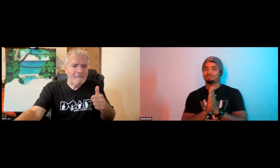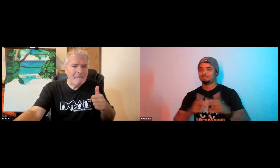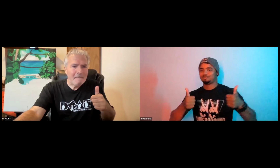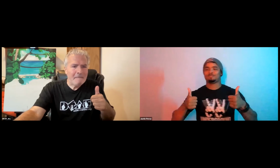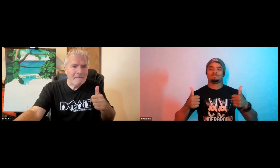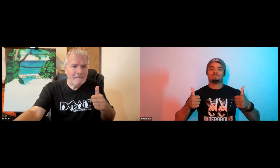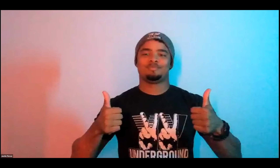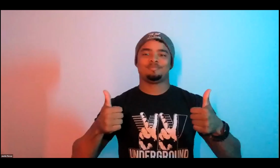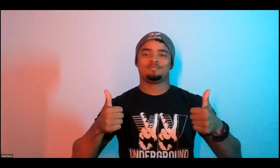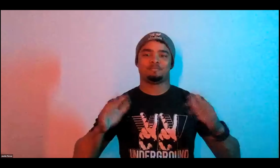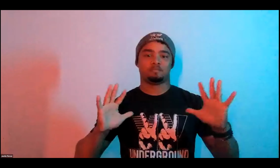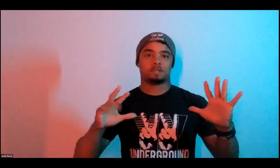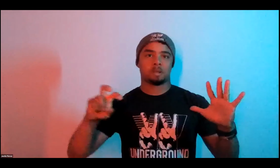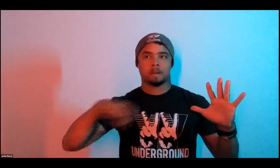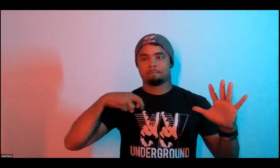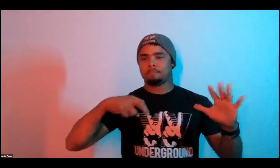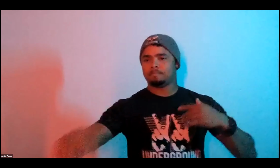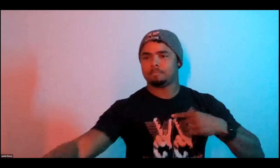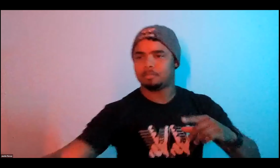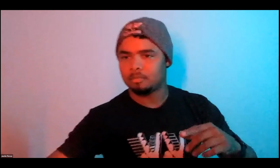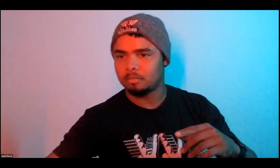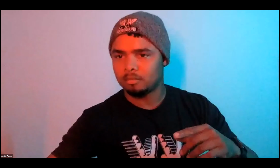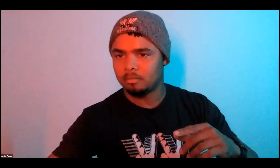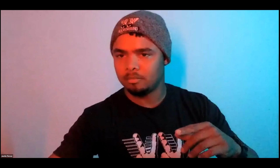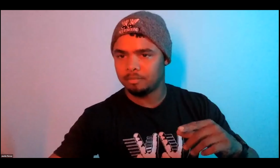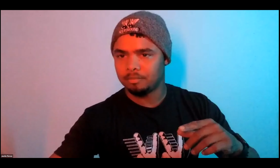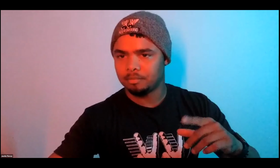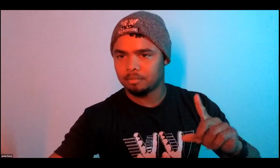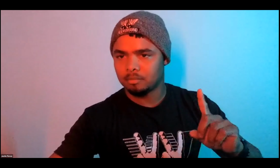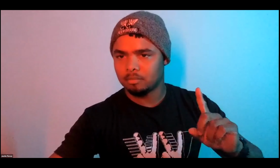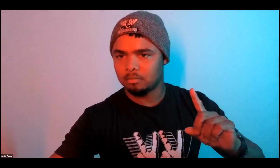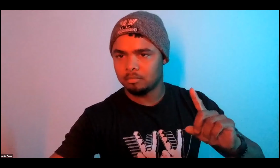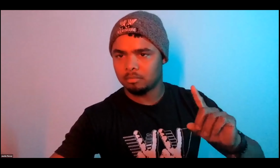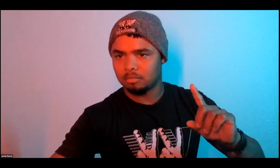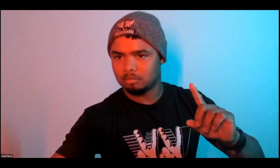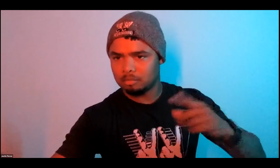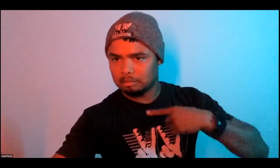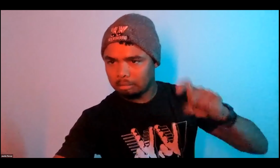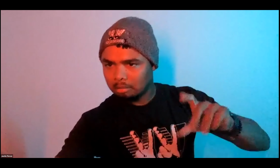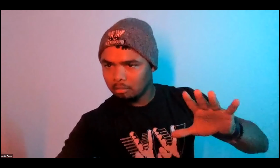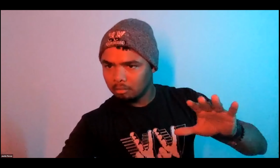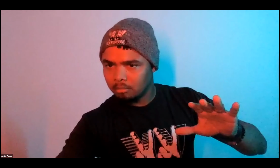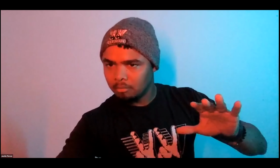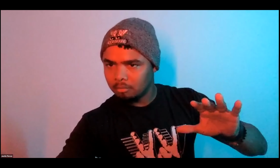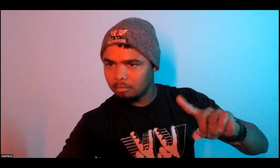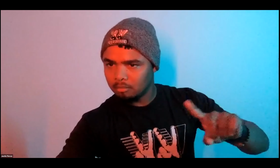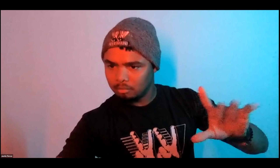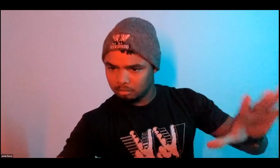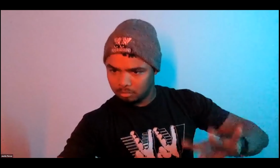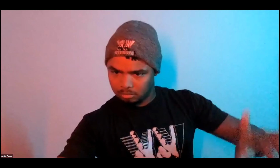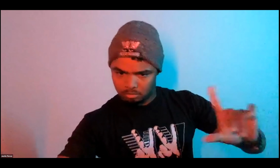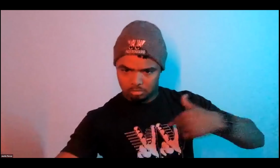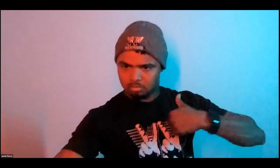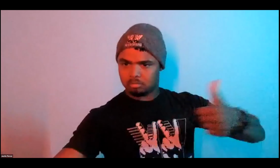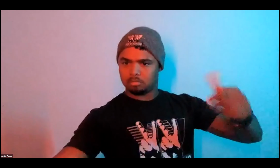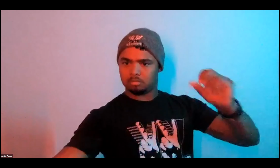All right. Back to me, right? This is Justin.